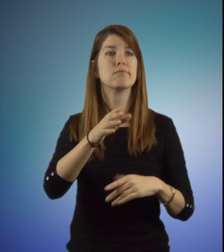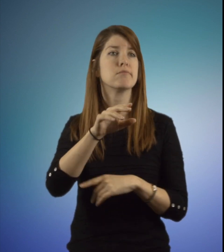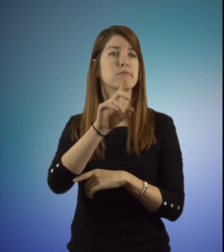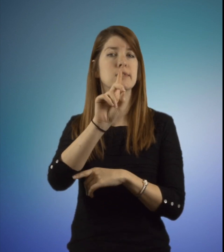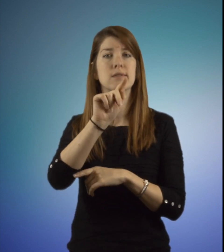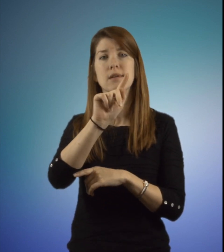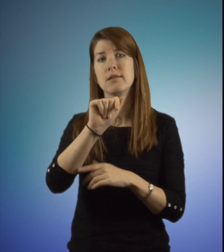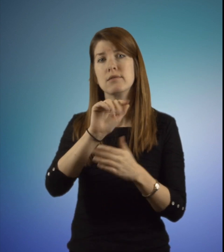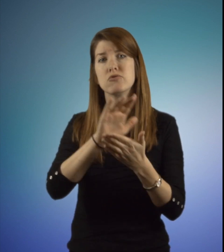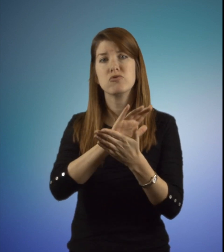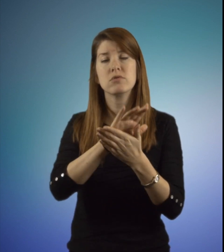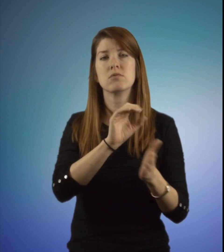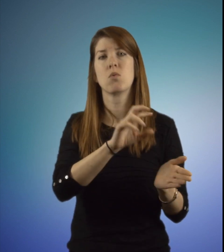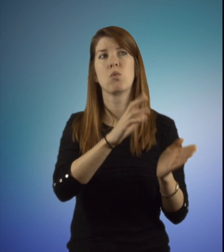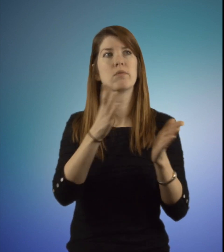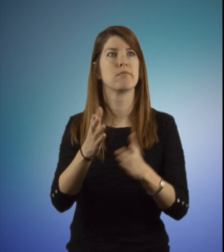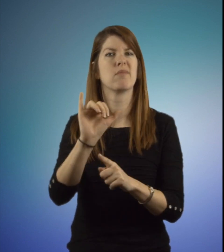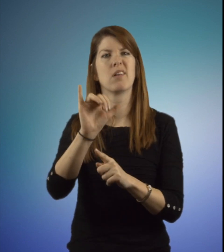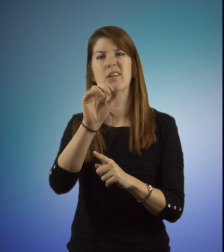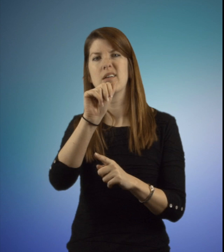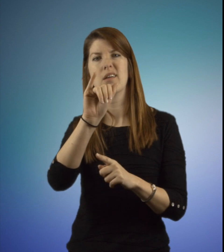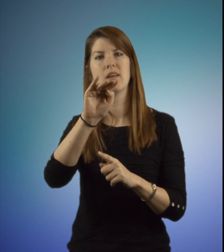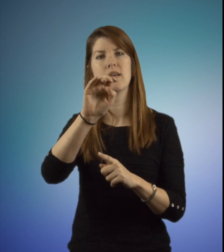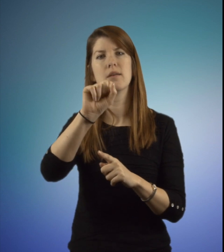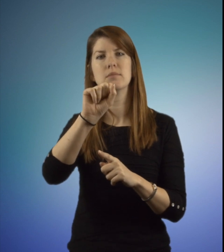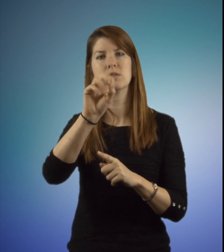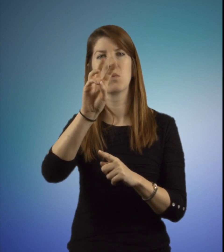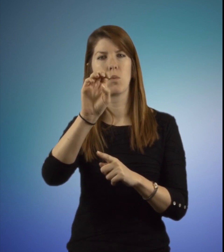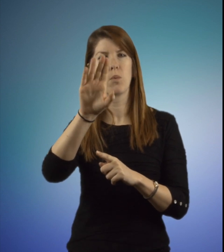datasheets or commercial products such as AIMSweb.